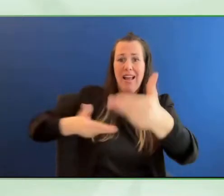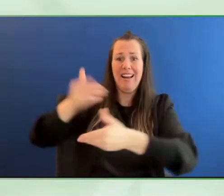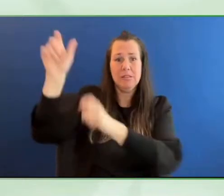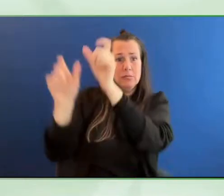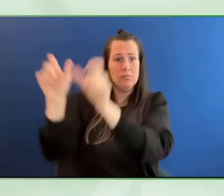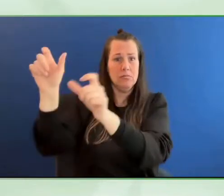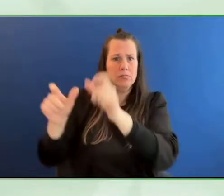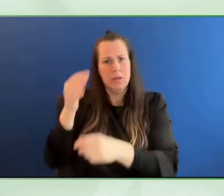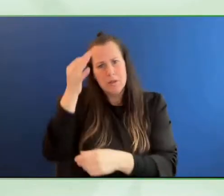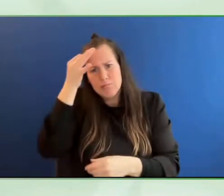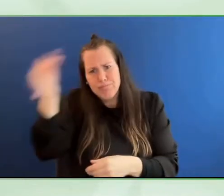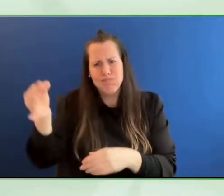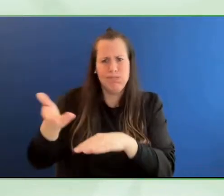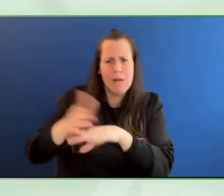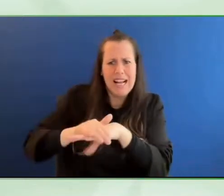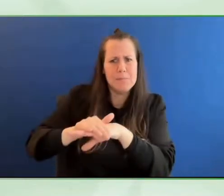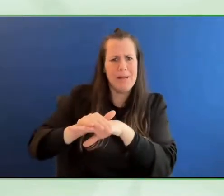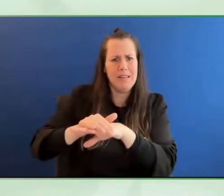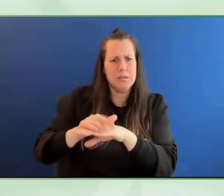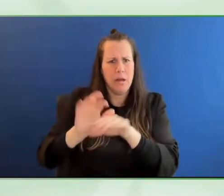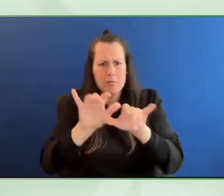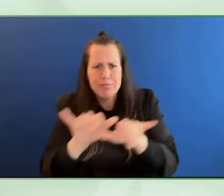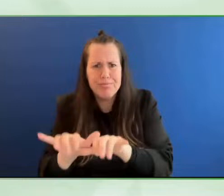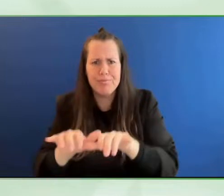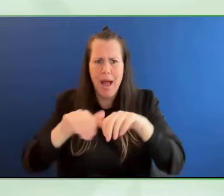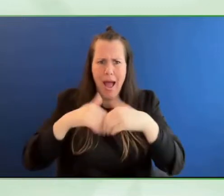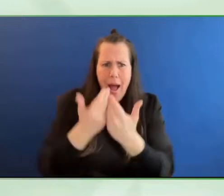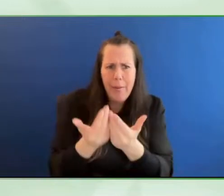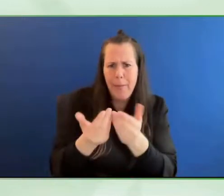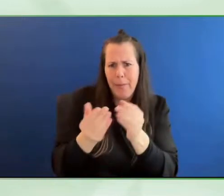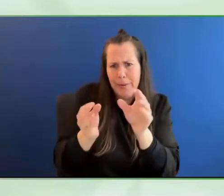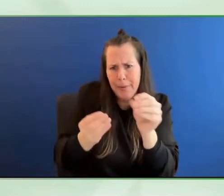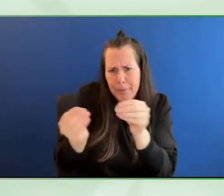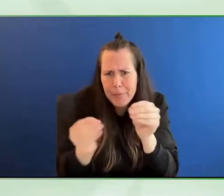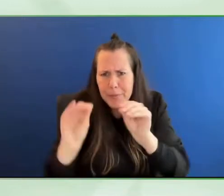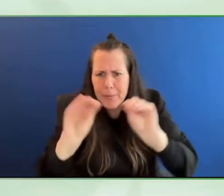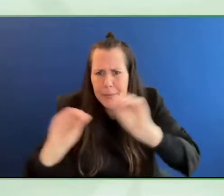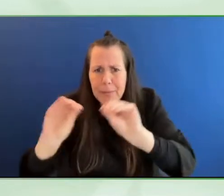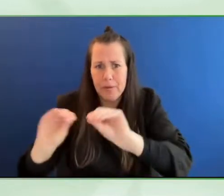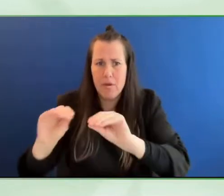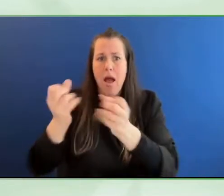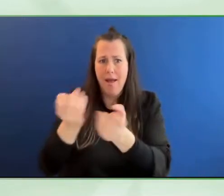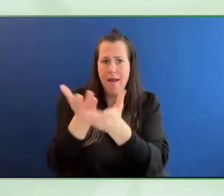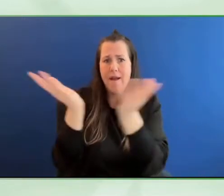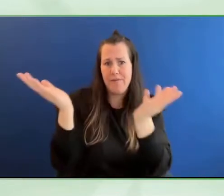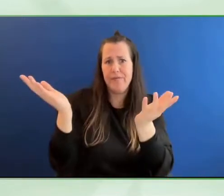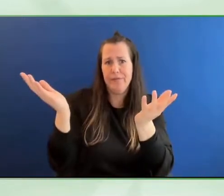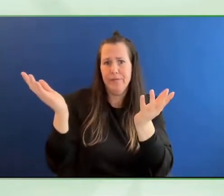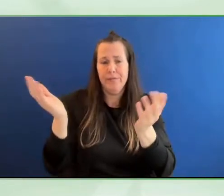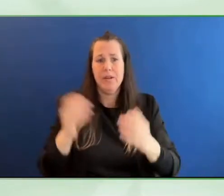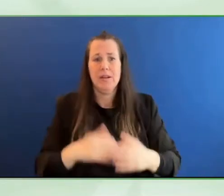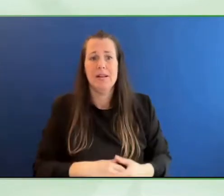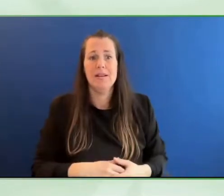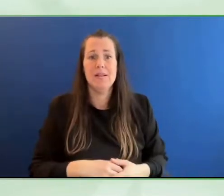And there is always some amount of displacement, until people get retrained into how to use the technology for the new applications.